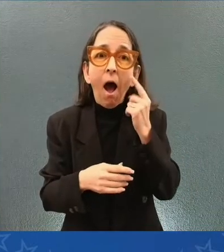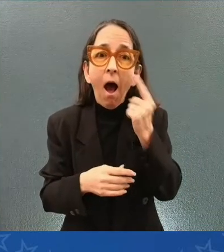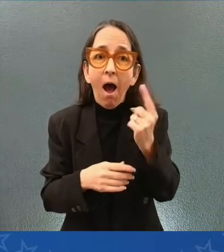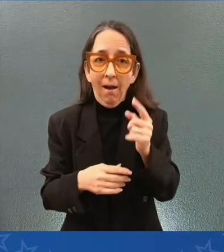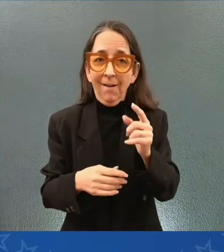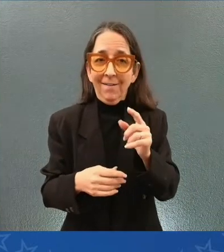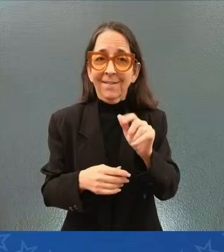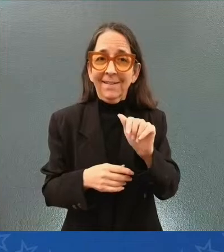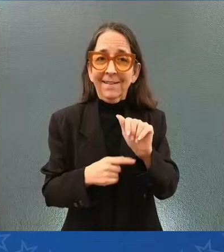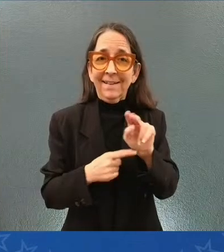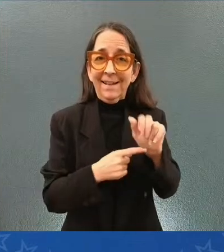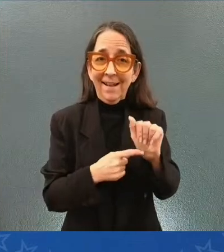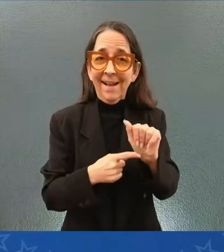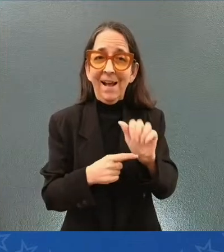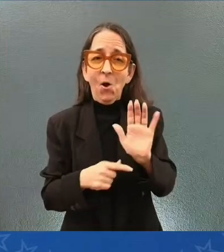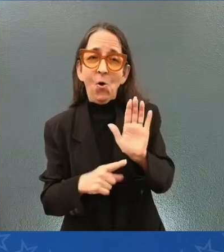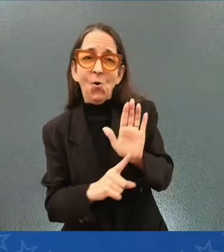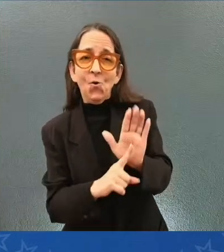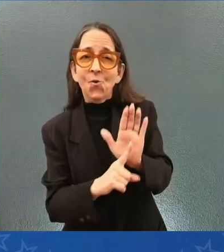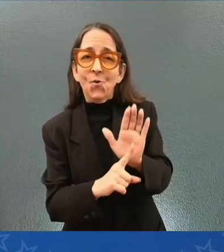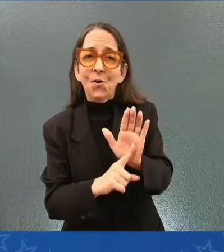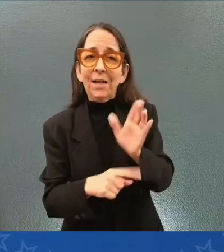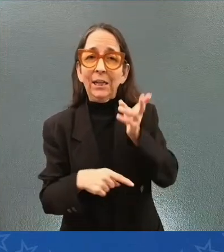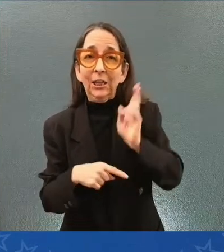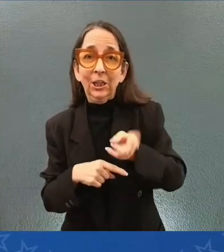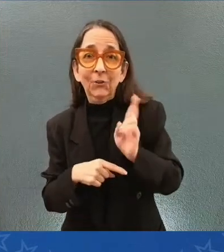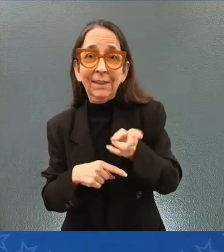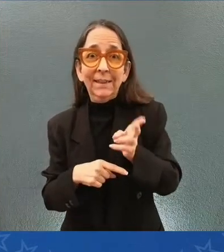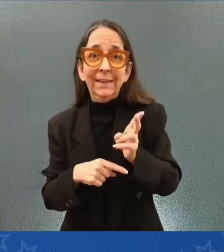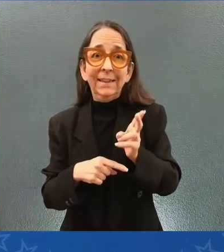as a global fashion, cultural, and business icon.